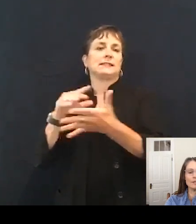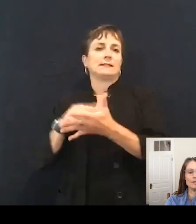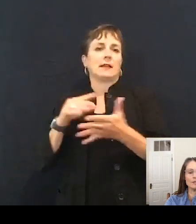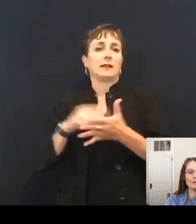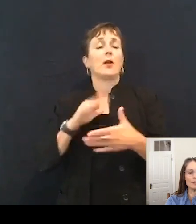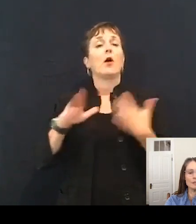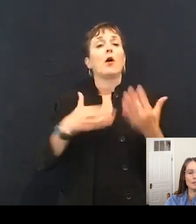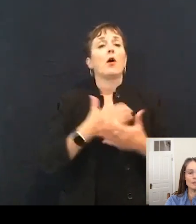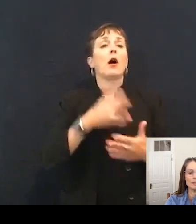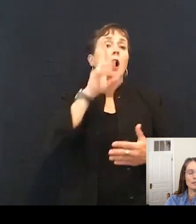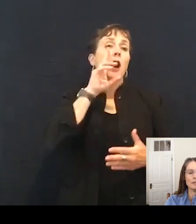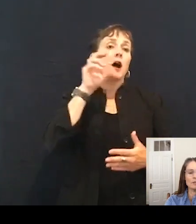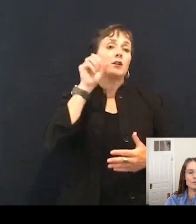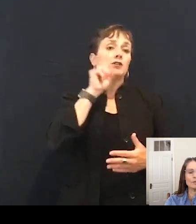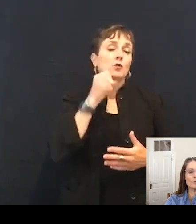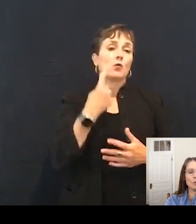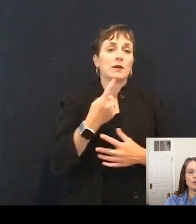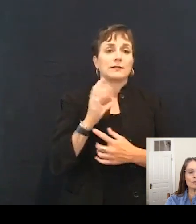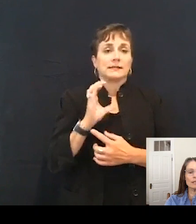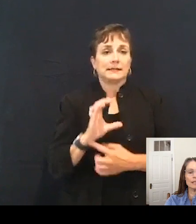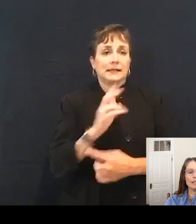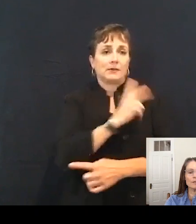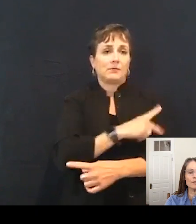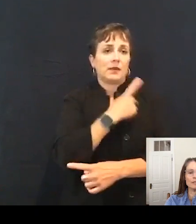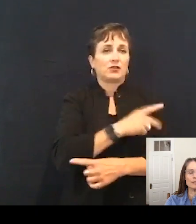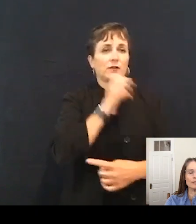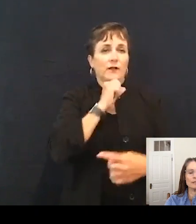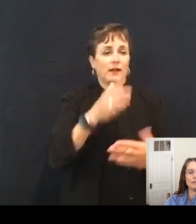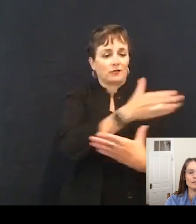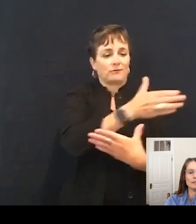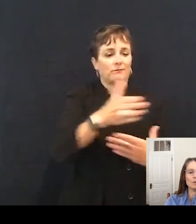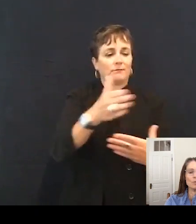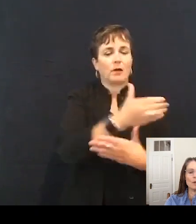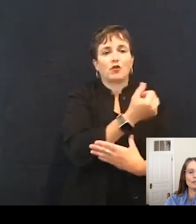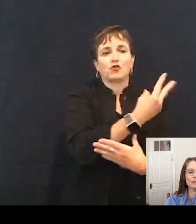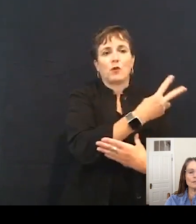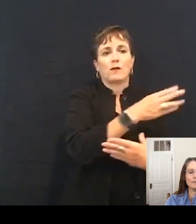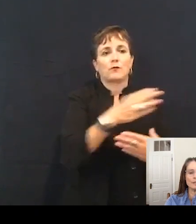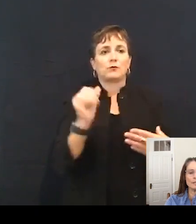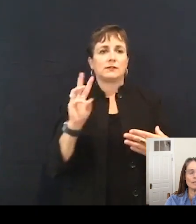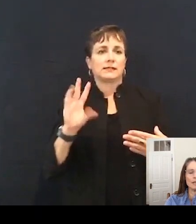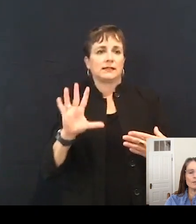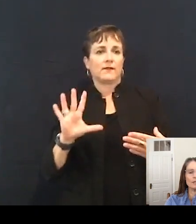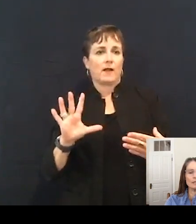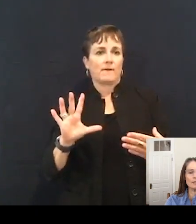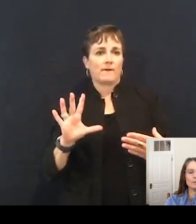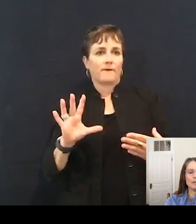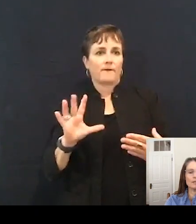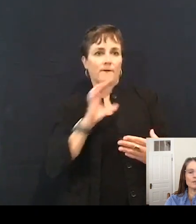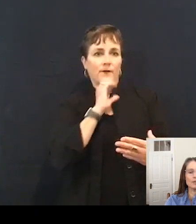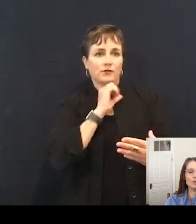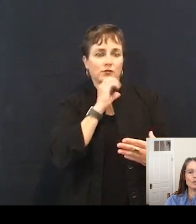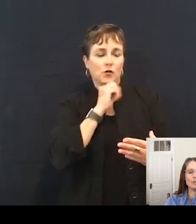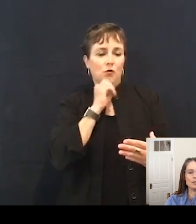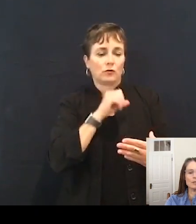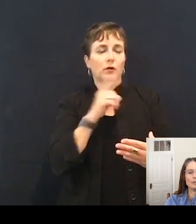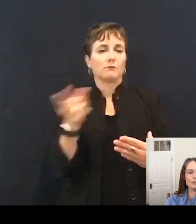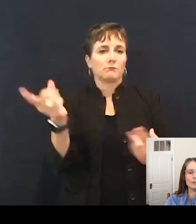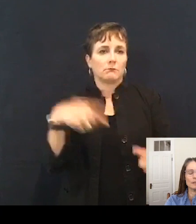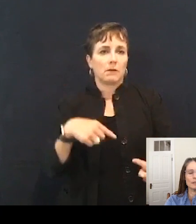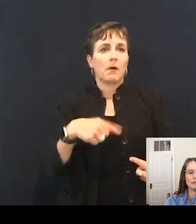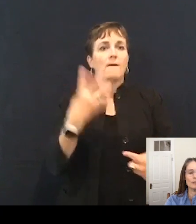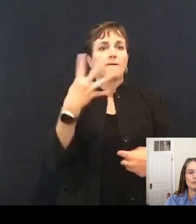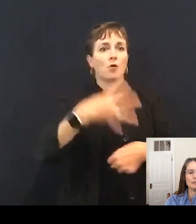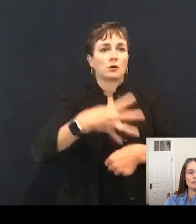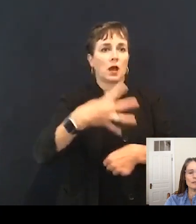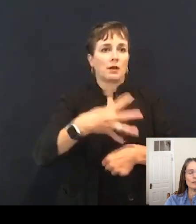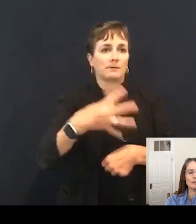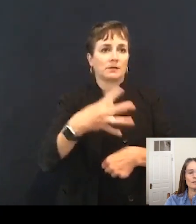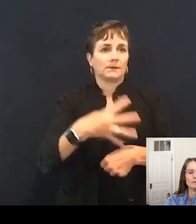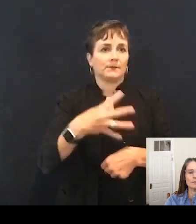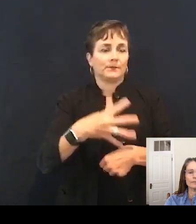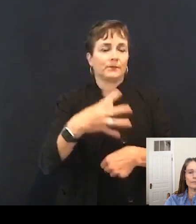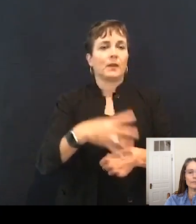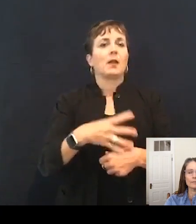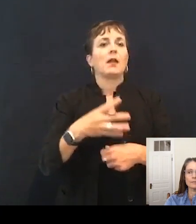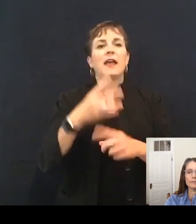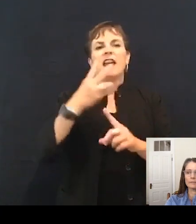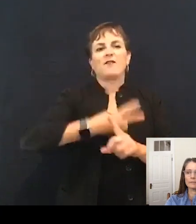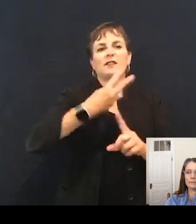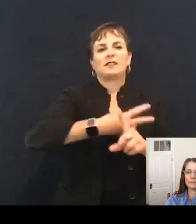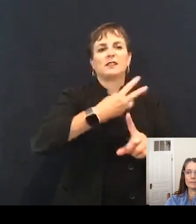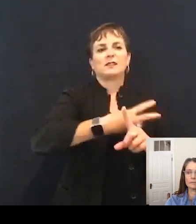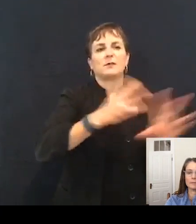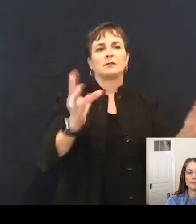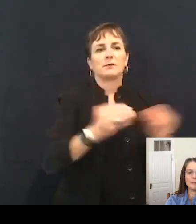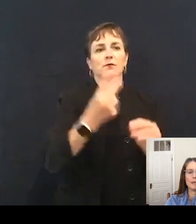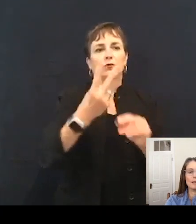65 years for four clinic visits, one visit every six months for two years.